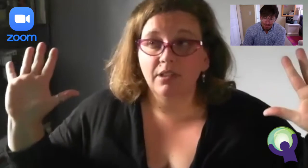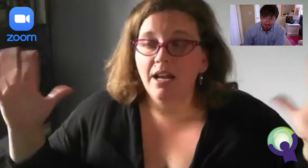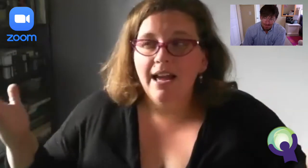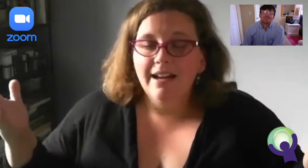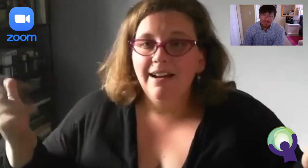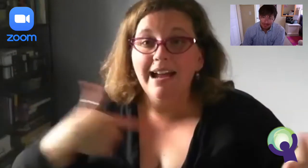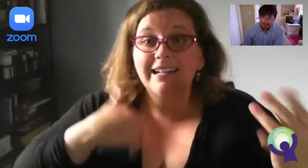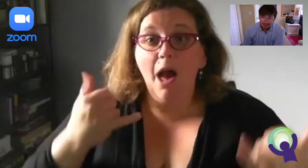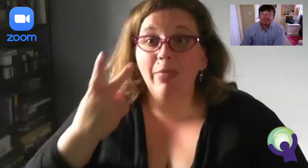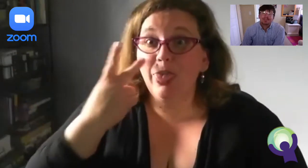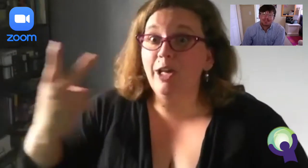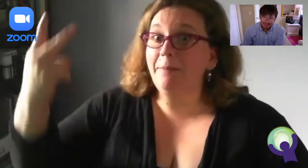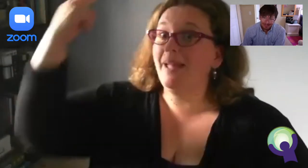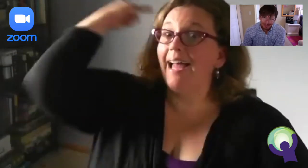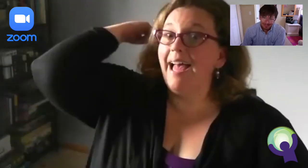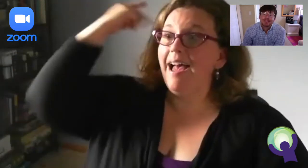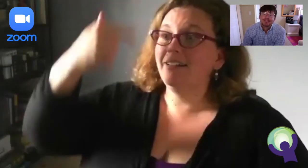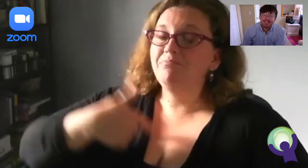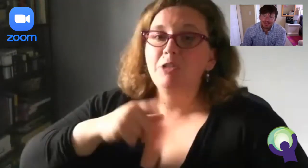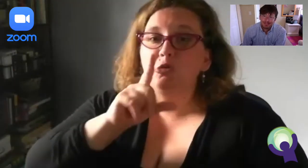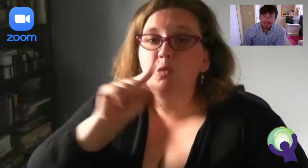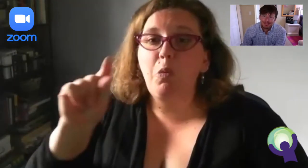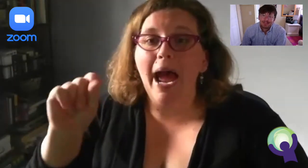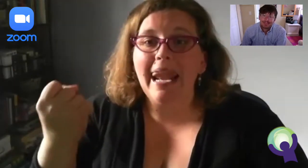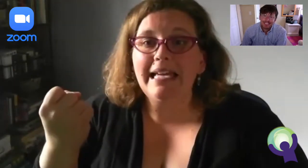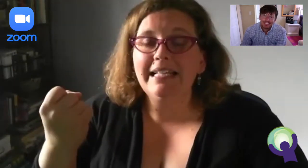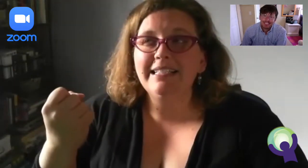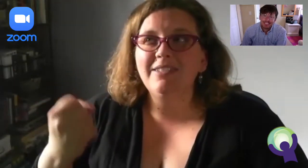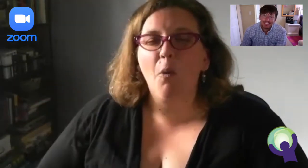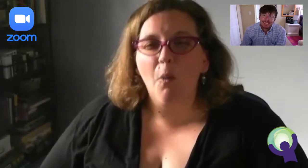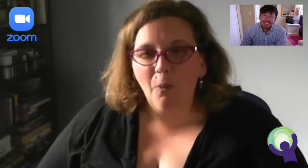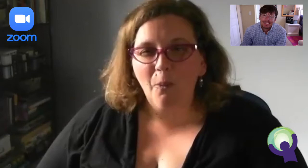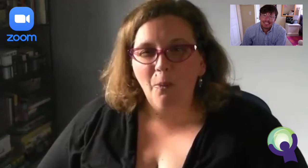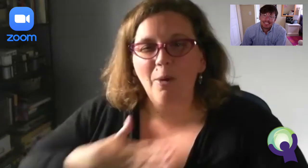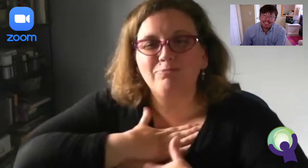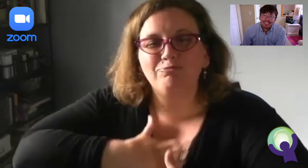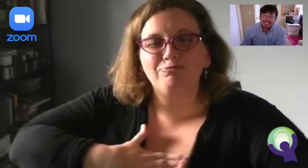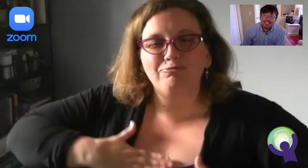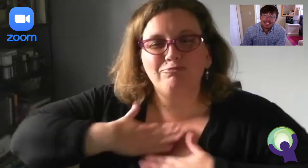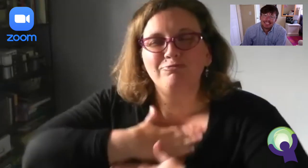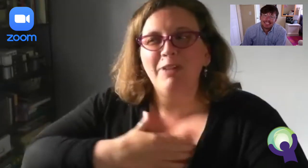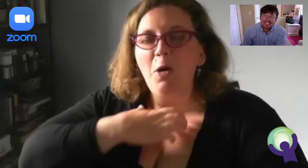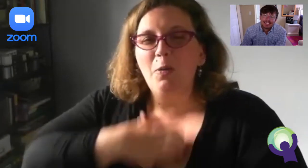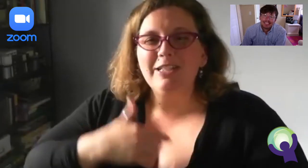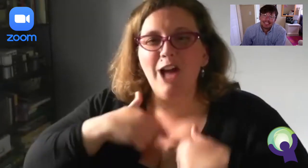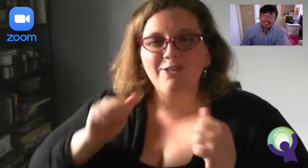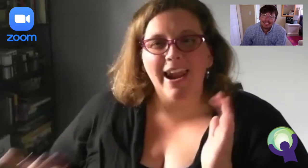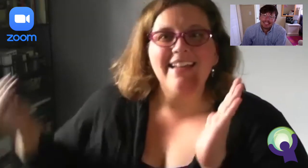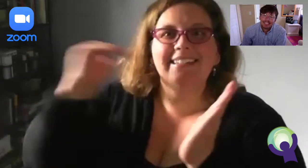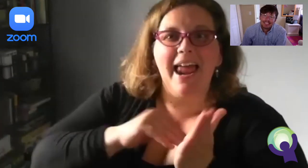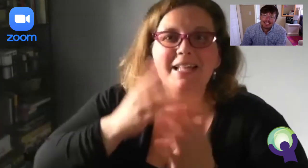can't be more serious with you, it's going to go by in the blink of an eye. I look back at my 20s and I think oh my gosh, I enjoyed it so much I